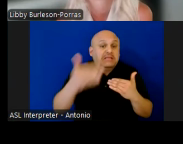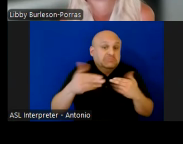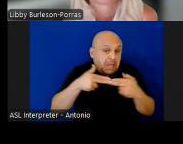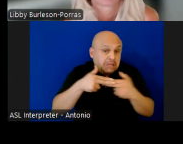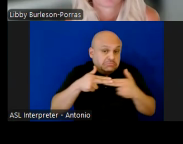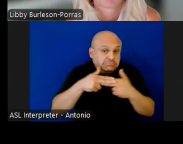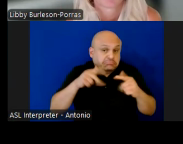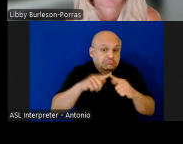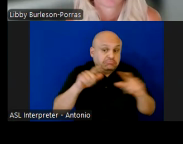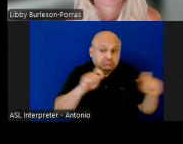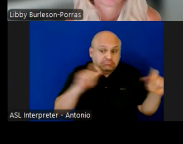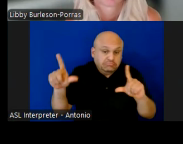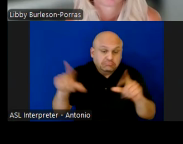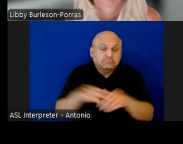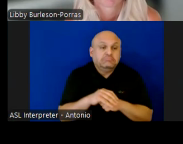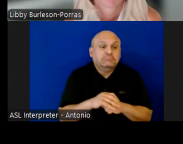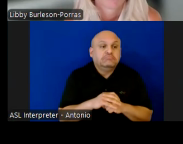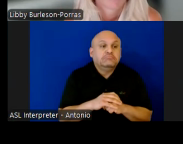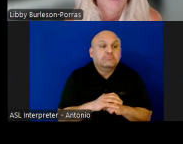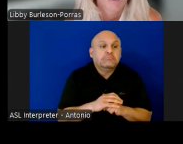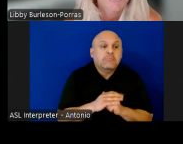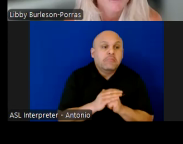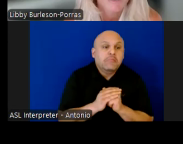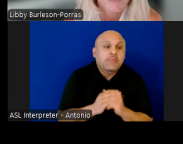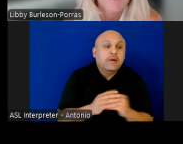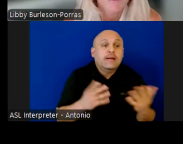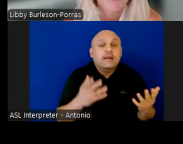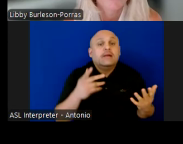You can go to the next slide.